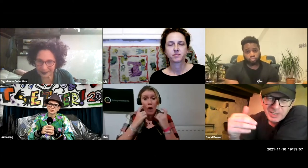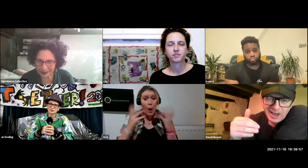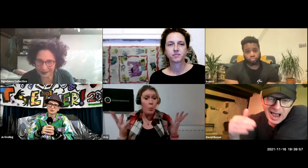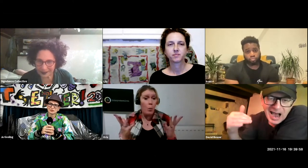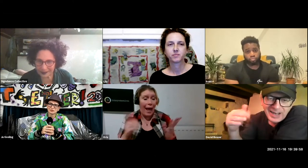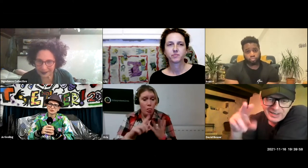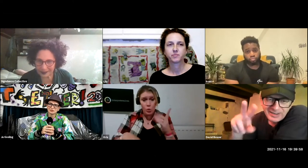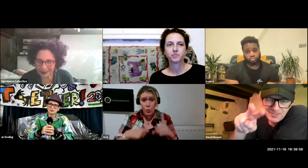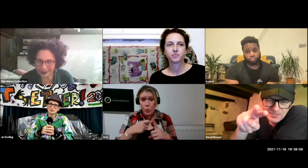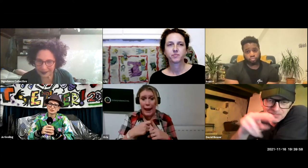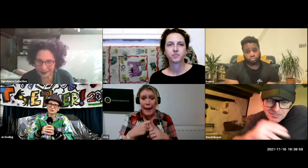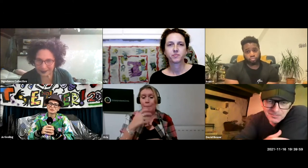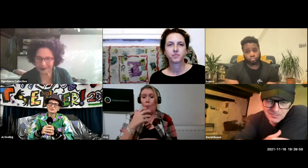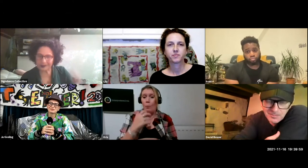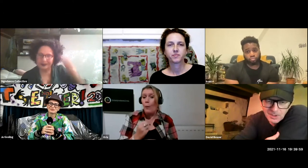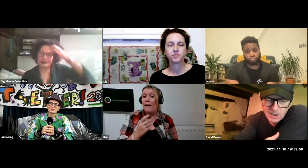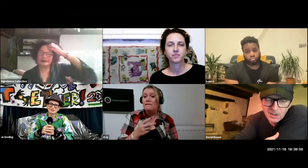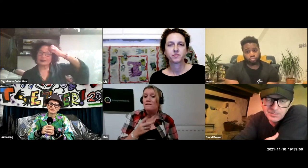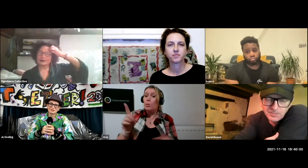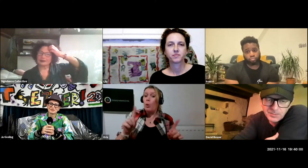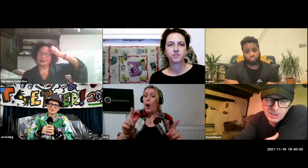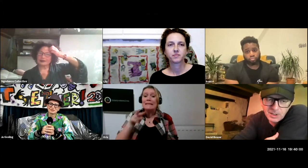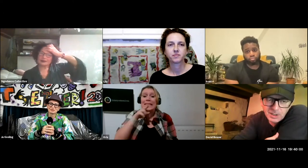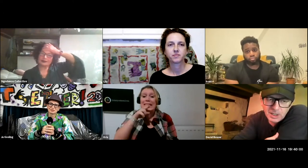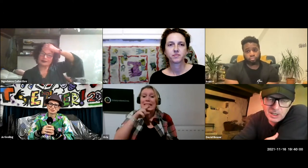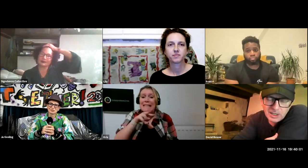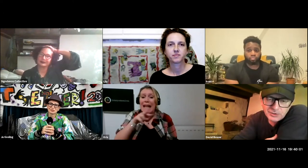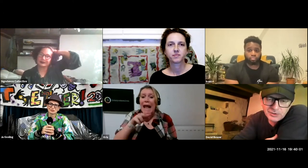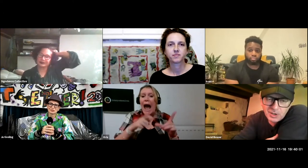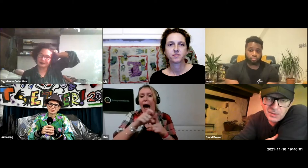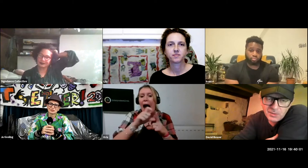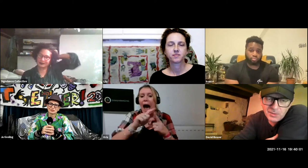There is an Italian activist